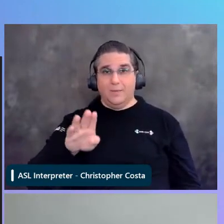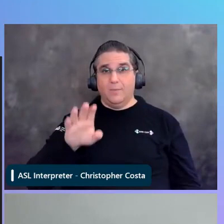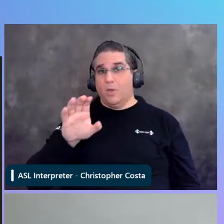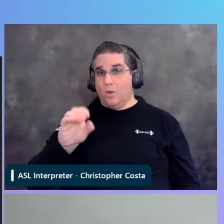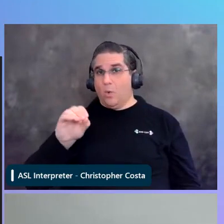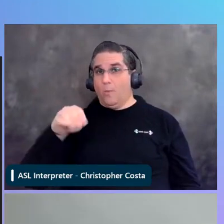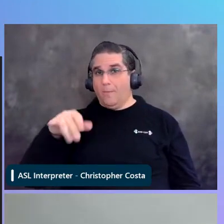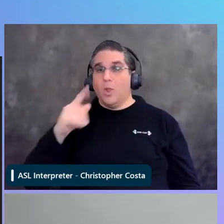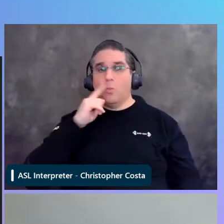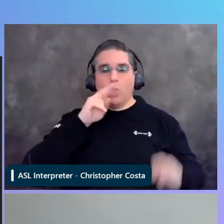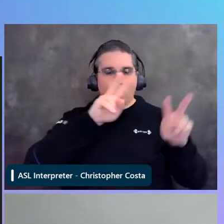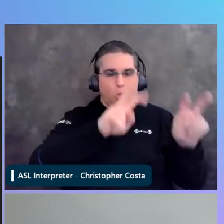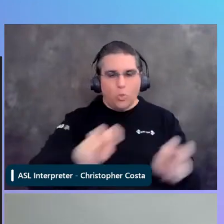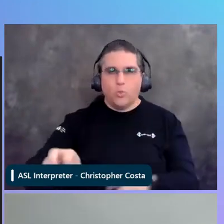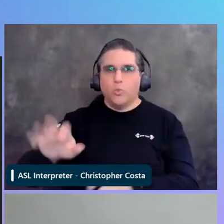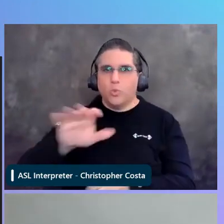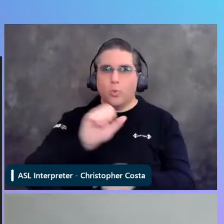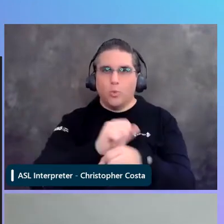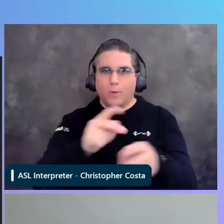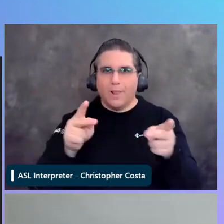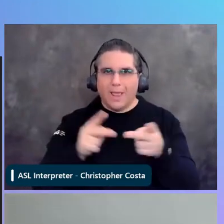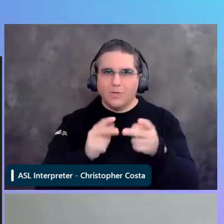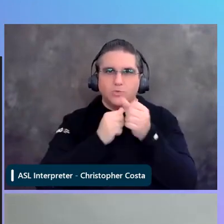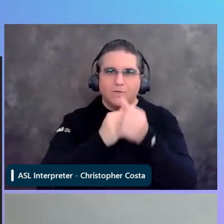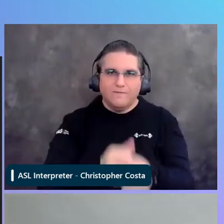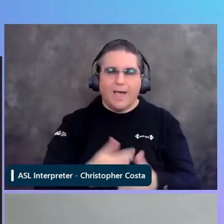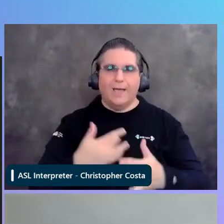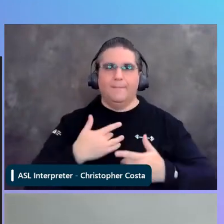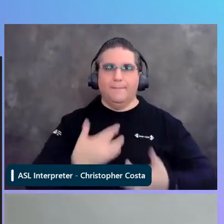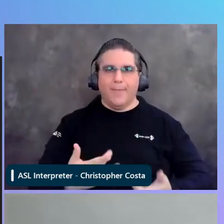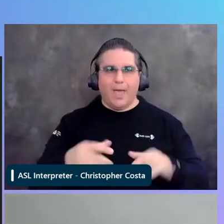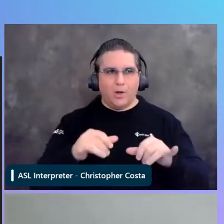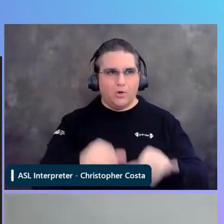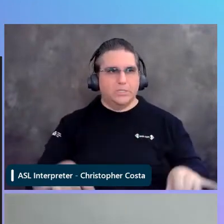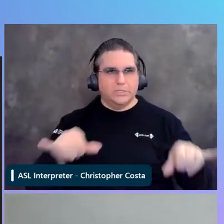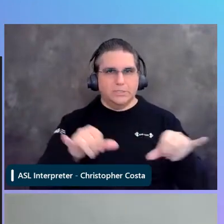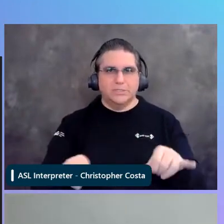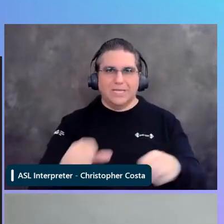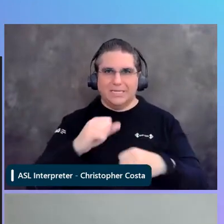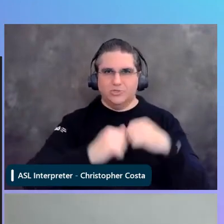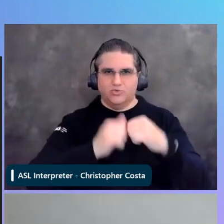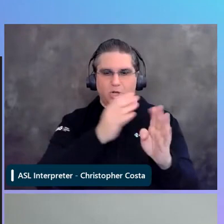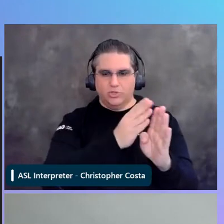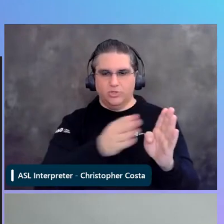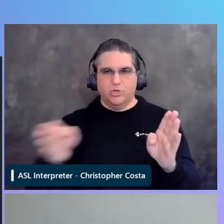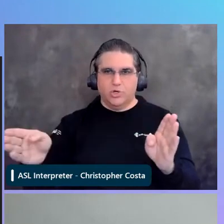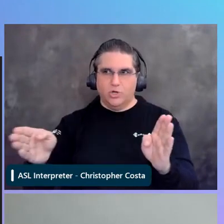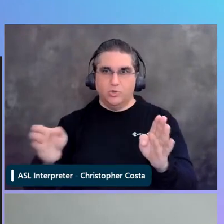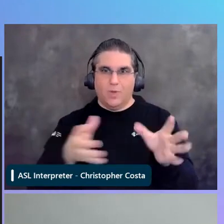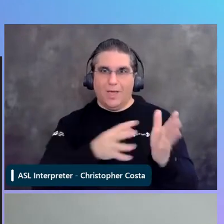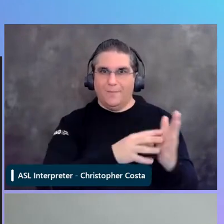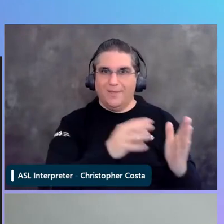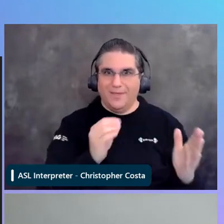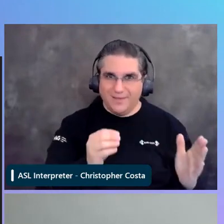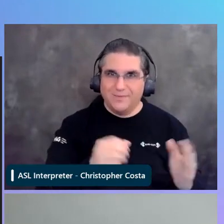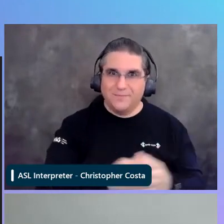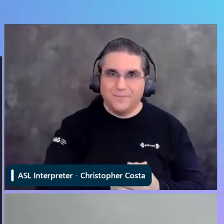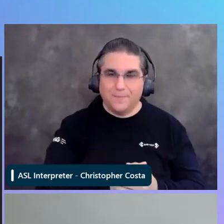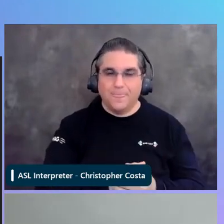patterns and syntax structure. Engage in that back and forth